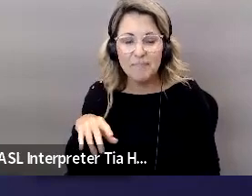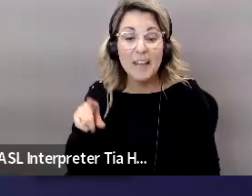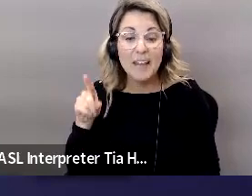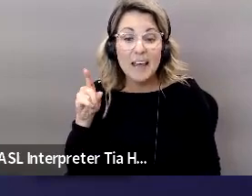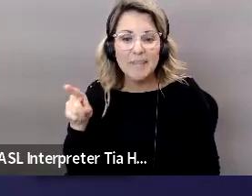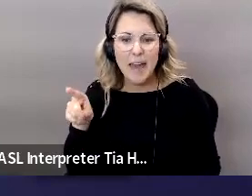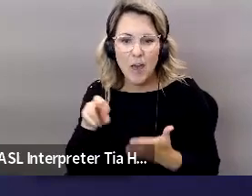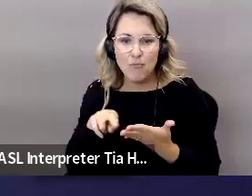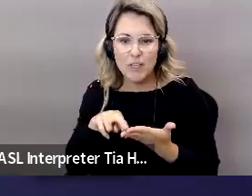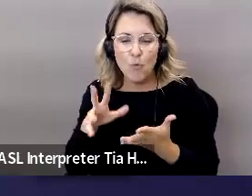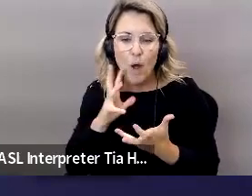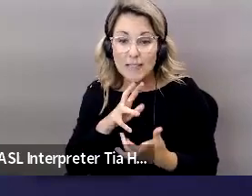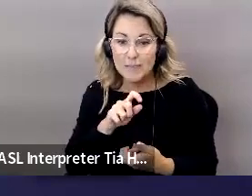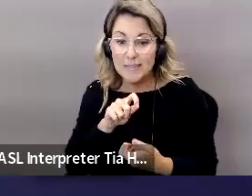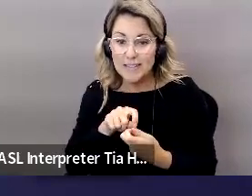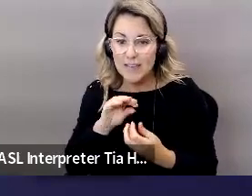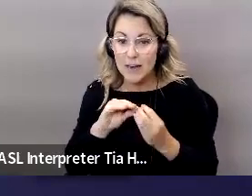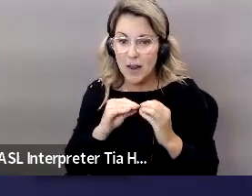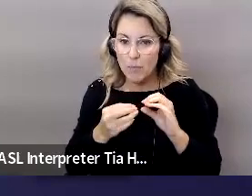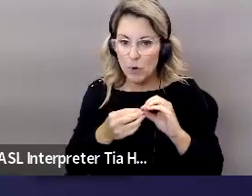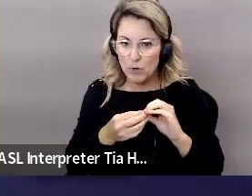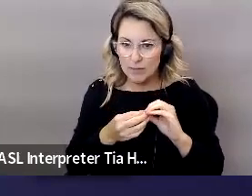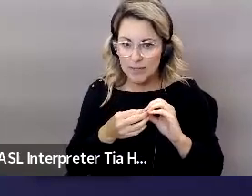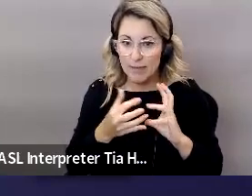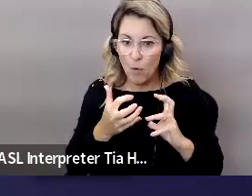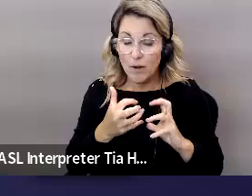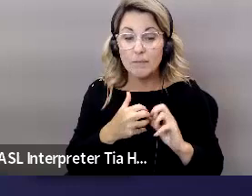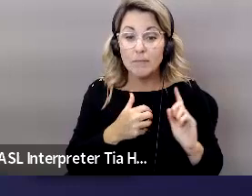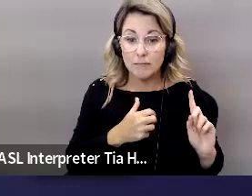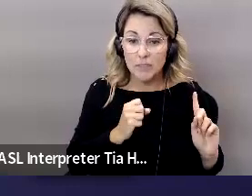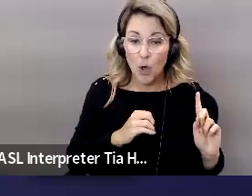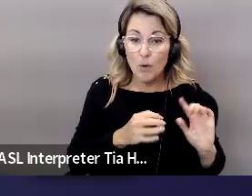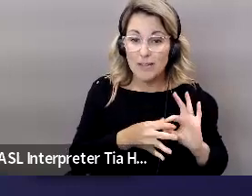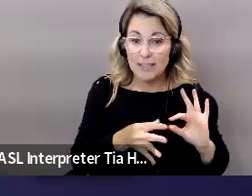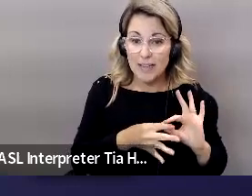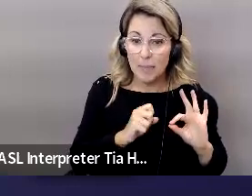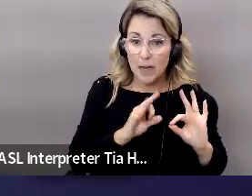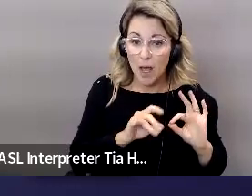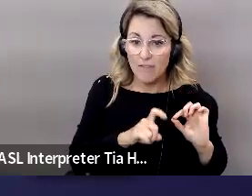And so, in some of these statements of needs you're going to have to be very familiar with